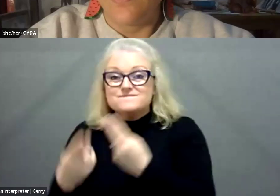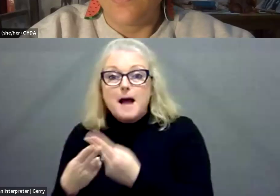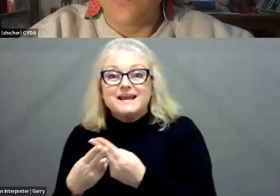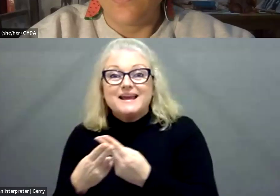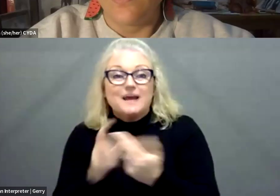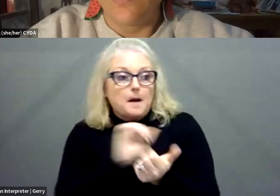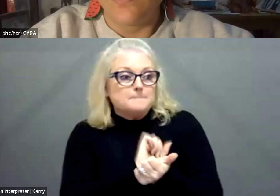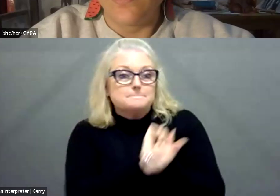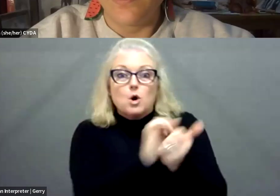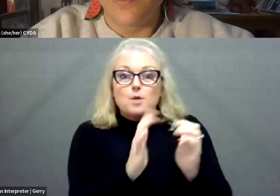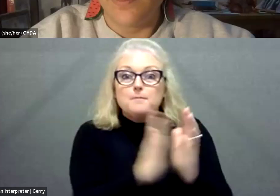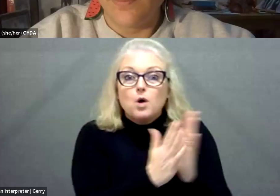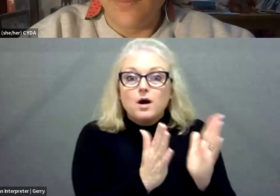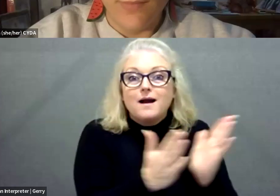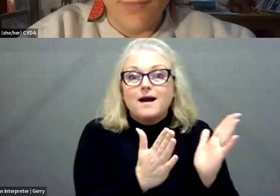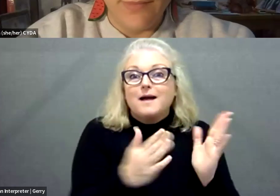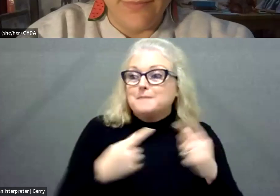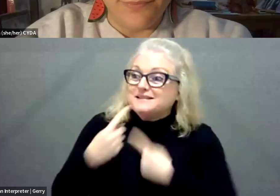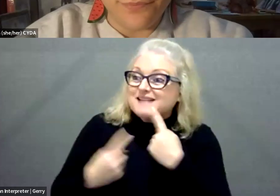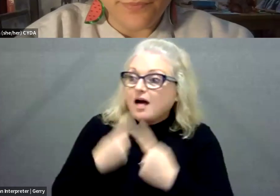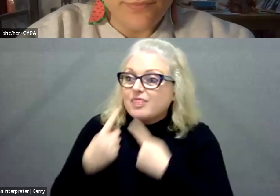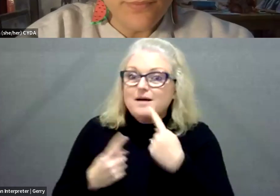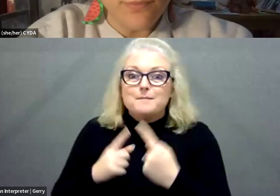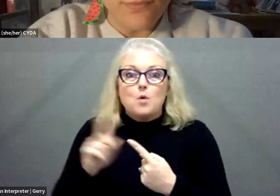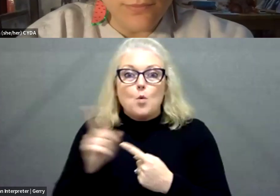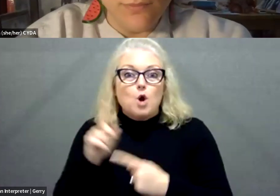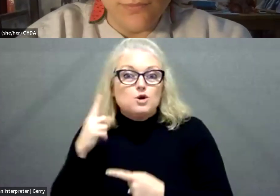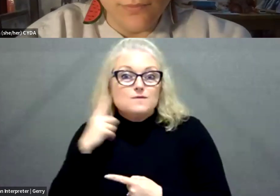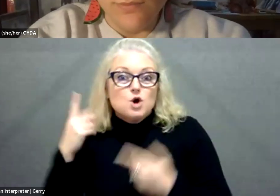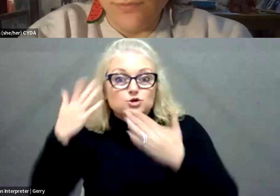talk about what you learnt today or what you wish you could see when it